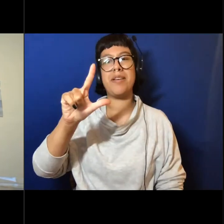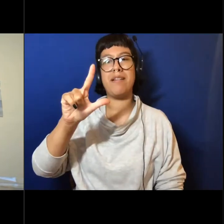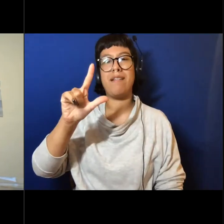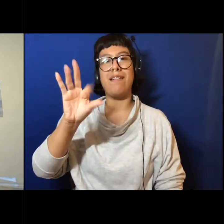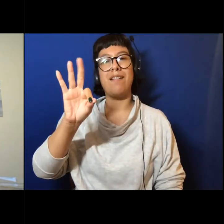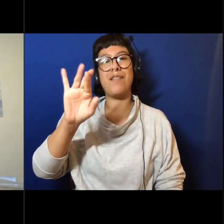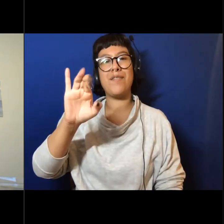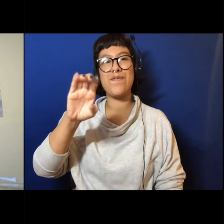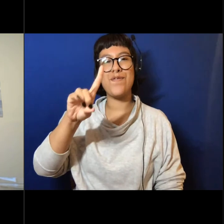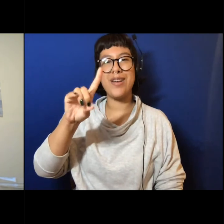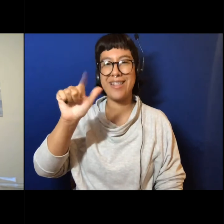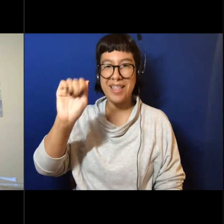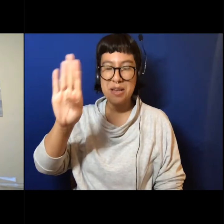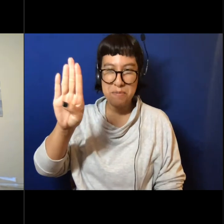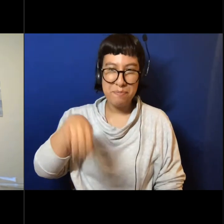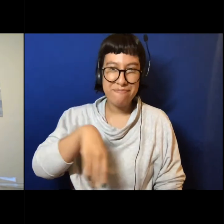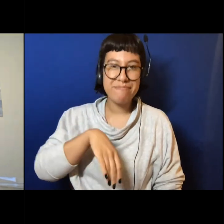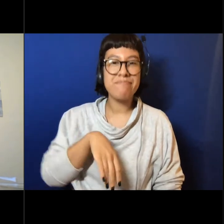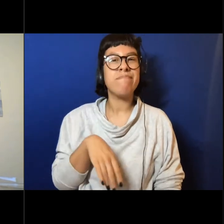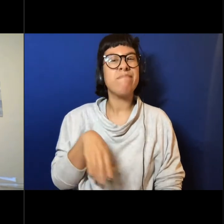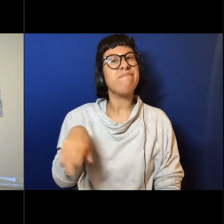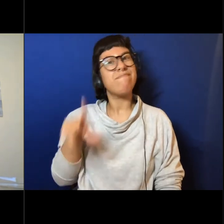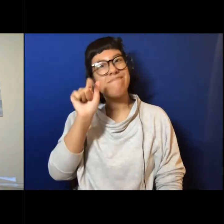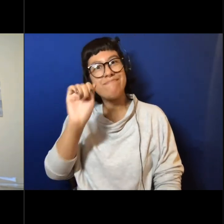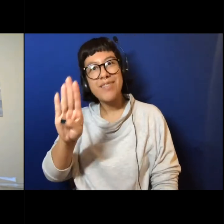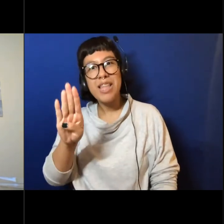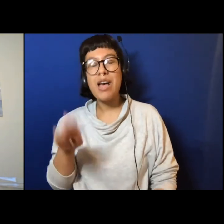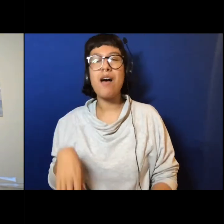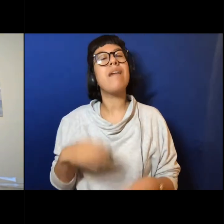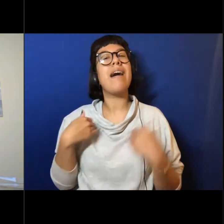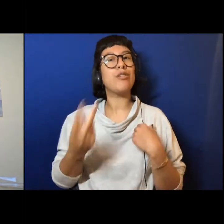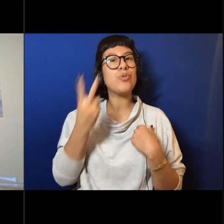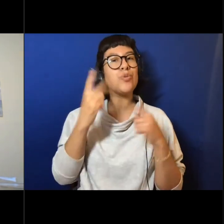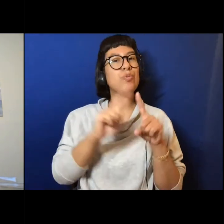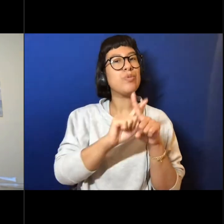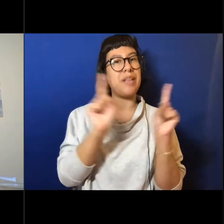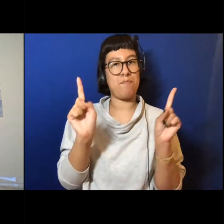and they were kind enough to tell us two different species that are not edible.